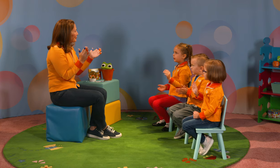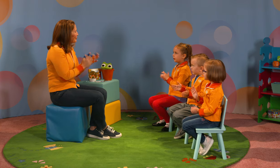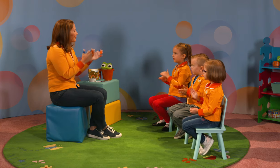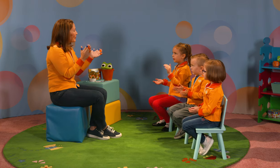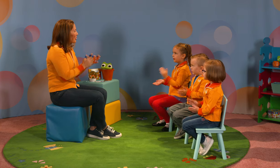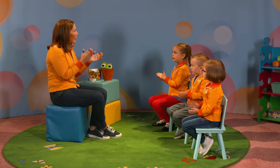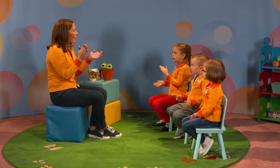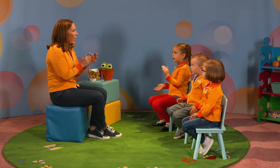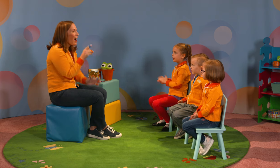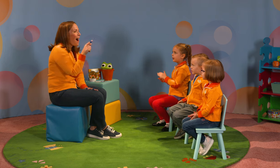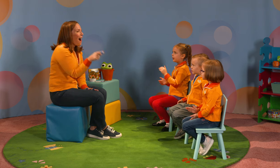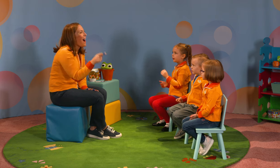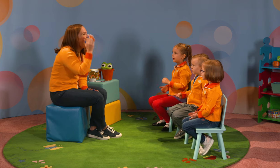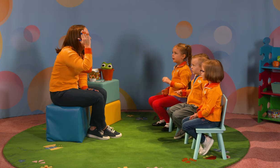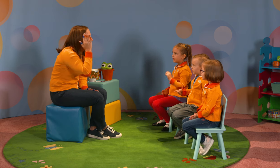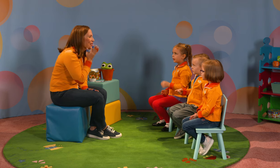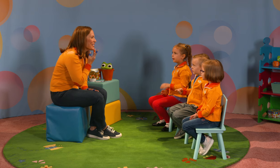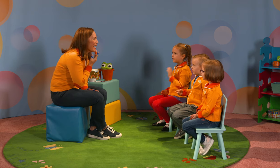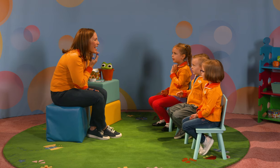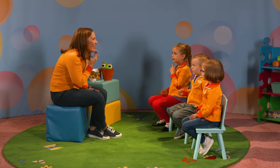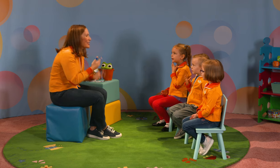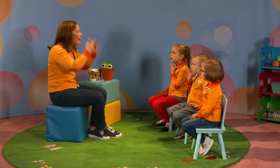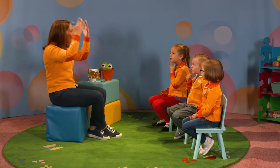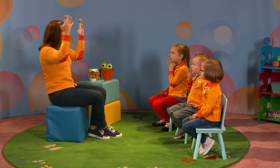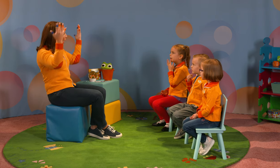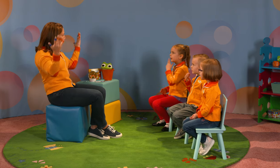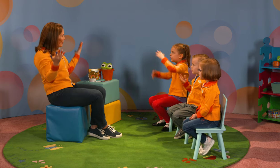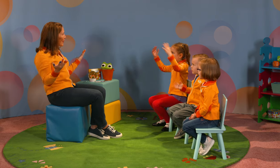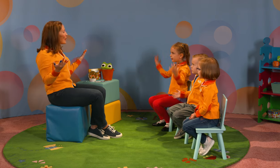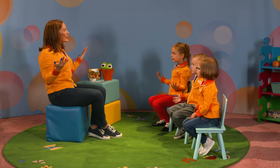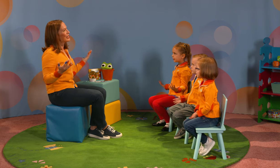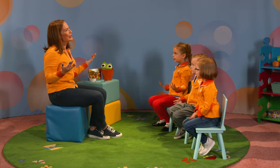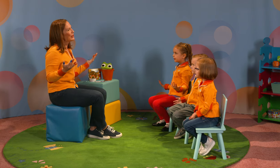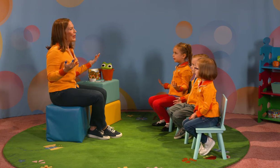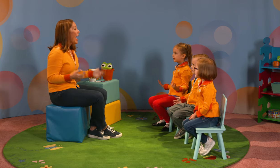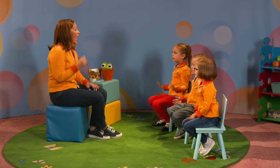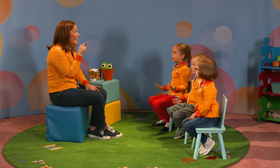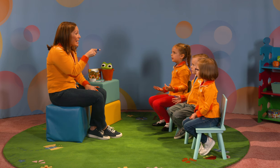(clapping hands) Holly knows the colors of our rainbow too.